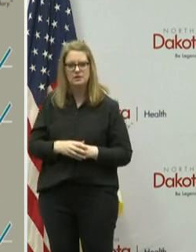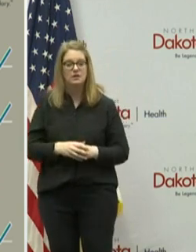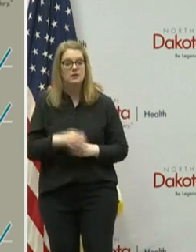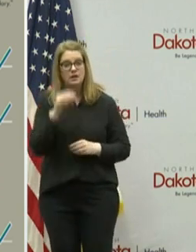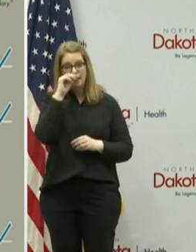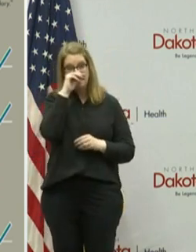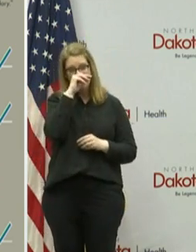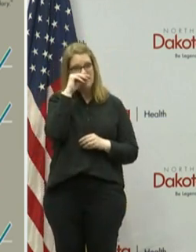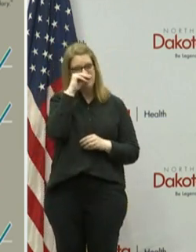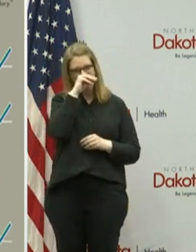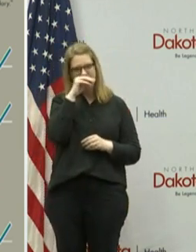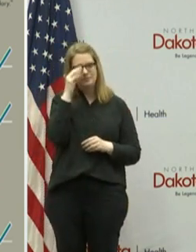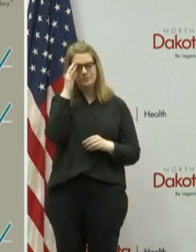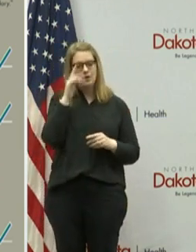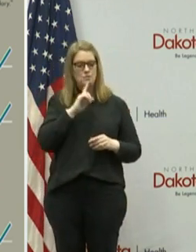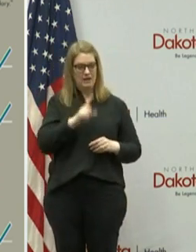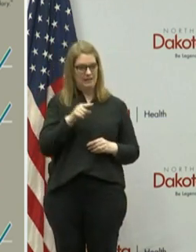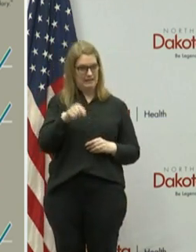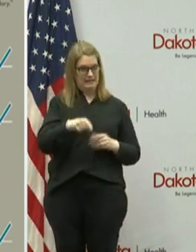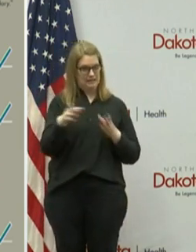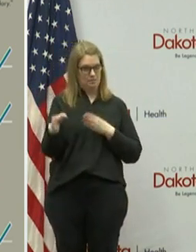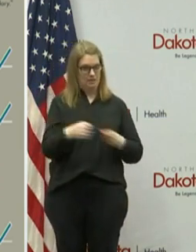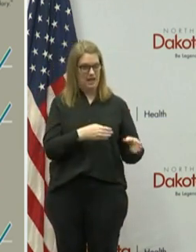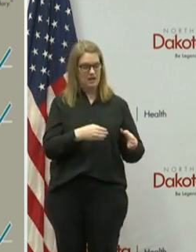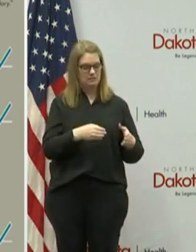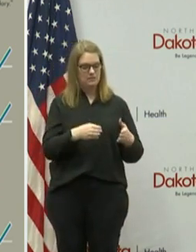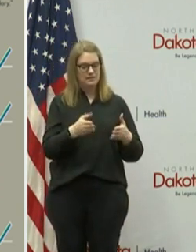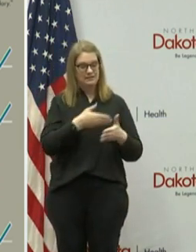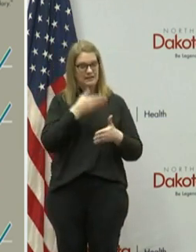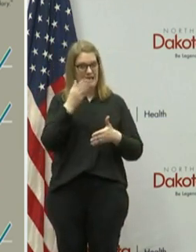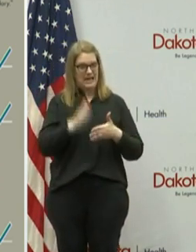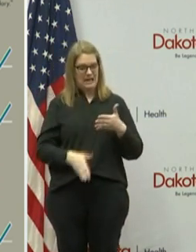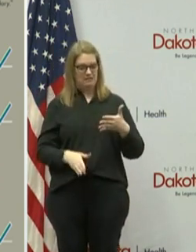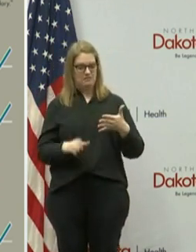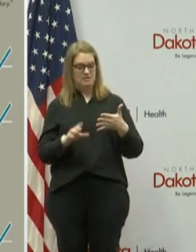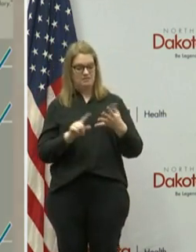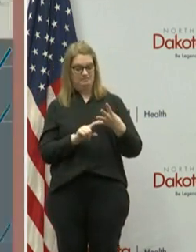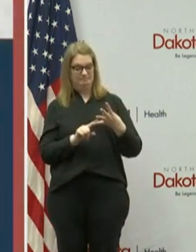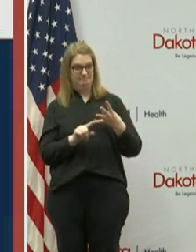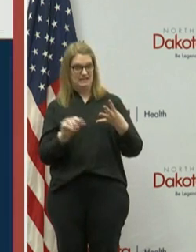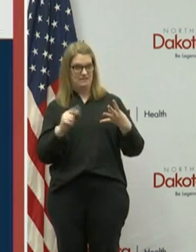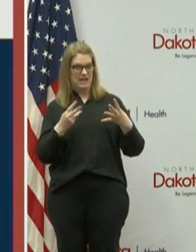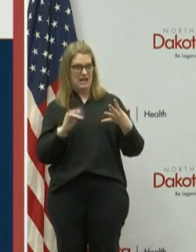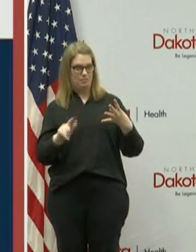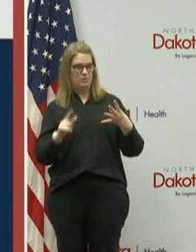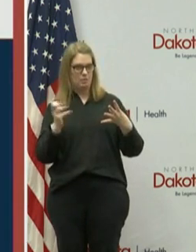TOMORROW AND, AGAIN, OUR GOAL FOR THIS WAS TO TRY TO HAVE ALL